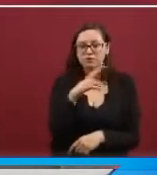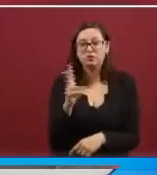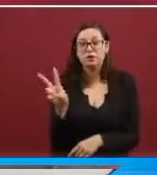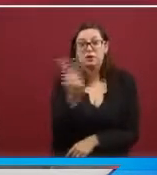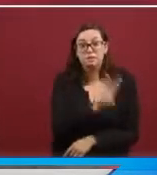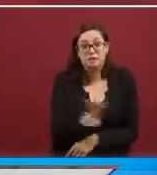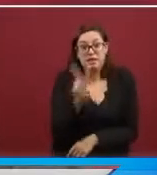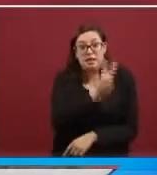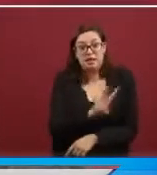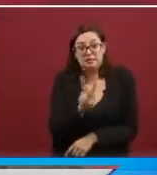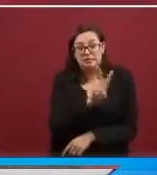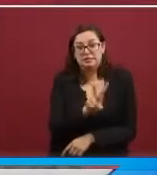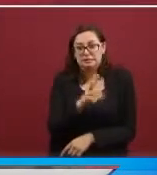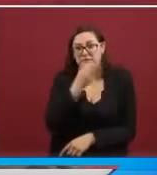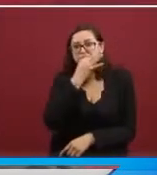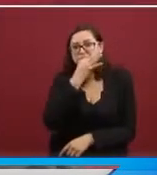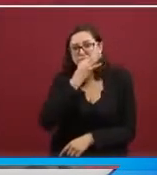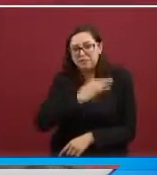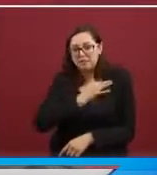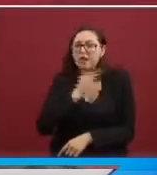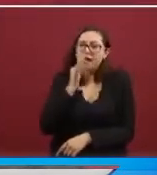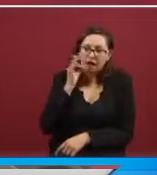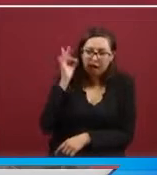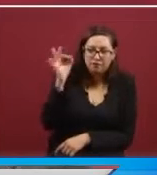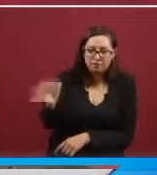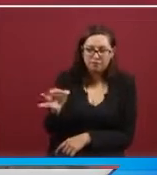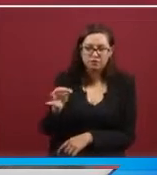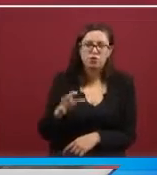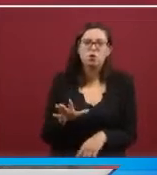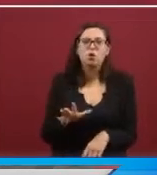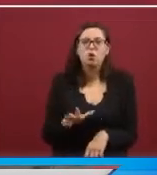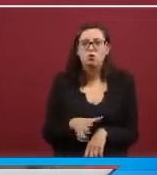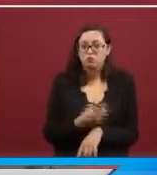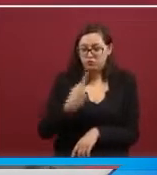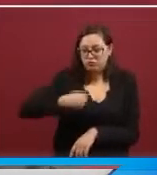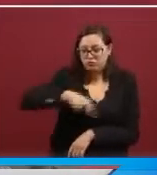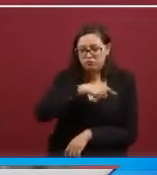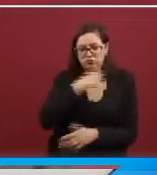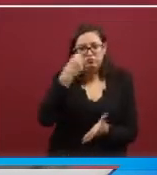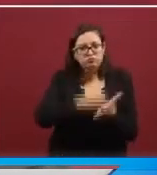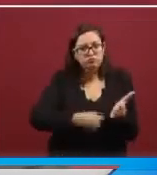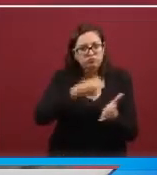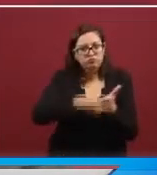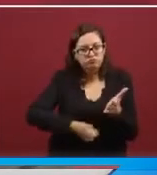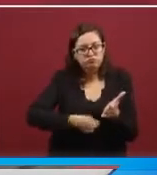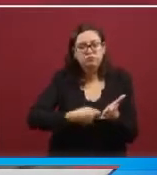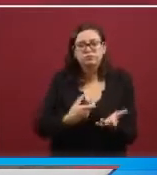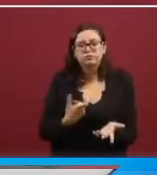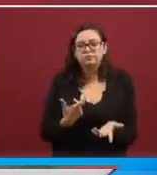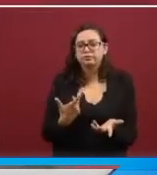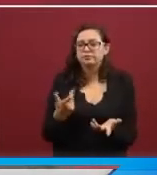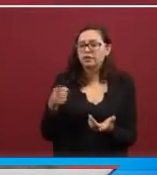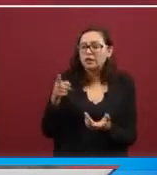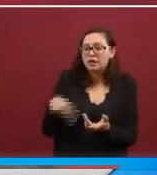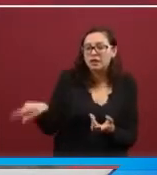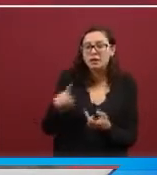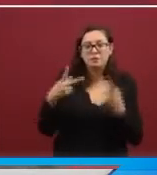and it is necessary to expedite it especially for what implies the waiting for the person concerned The hostels will have support from international organizations